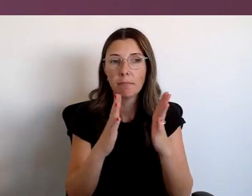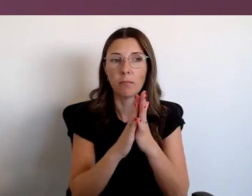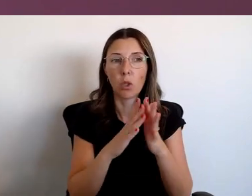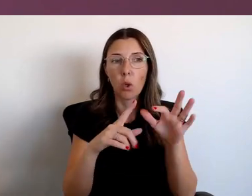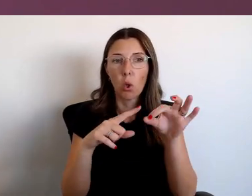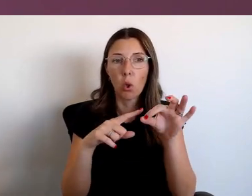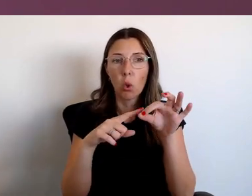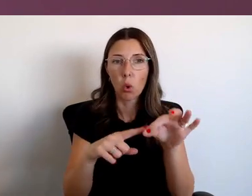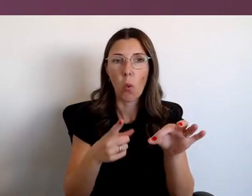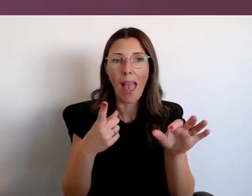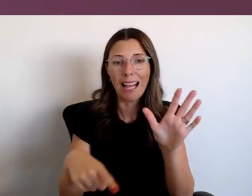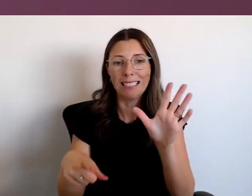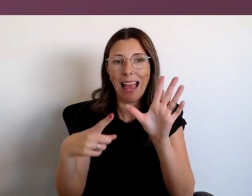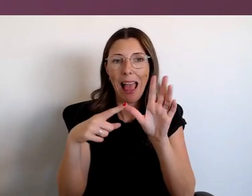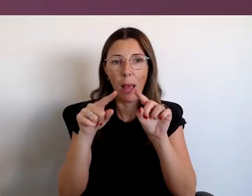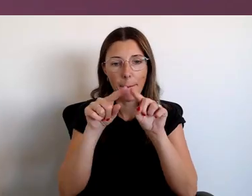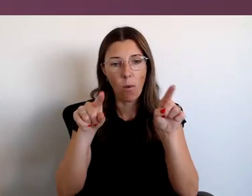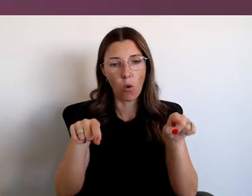the Q&A box on your screen.